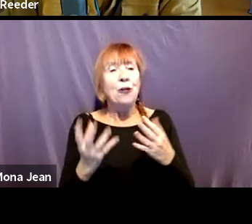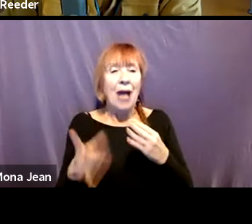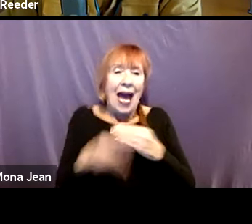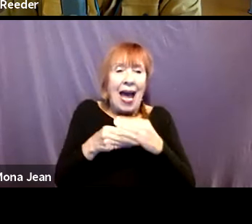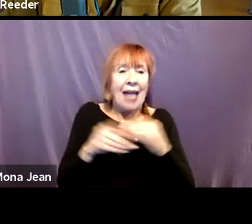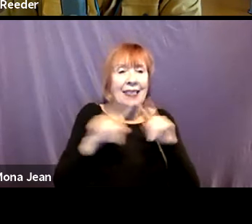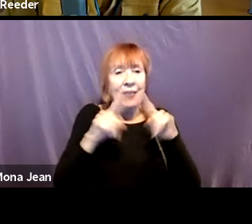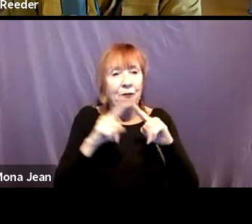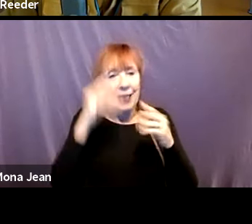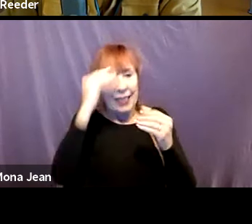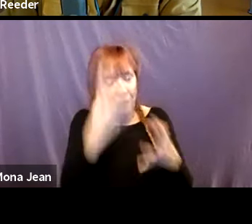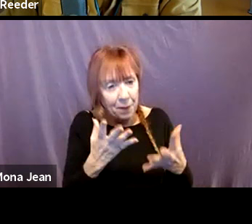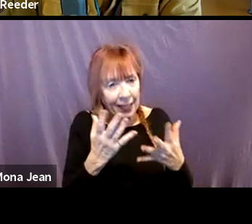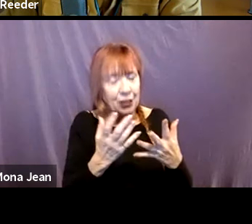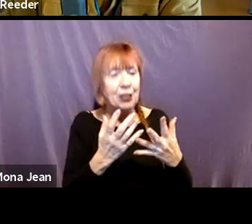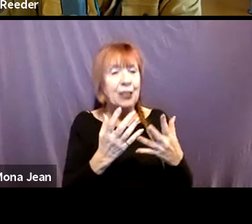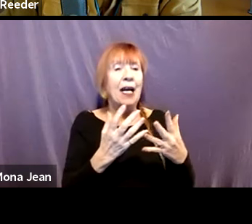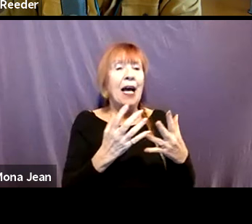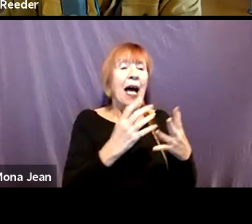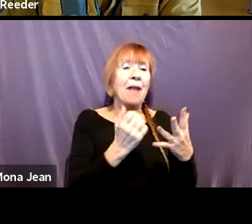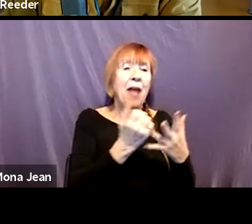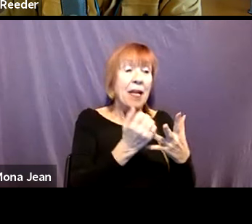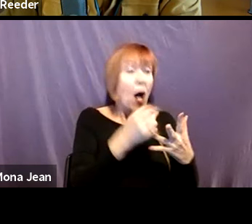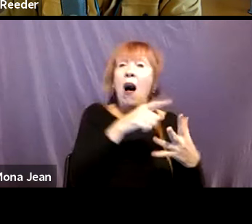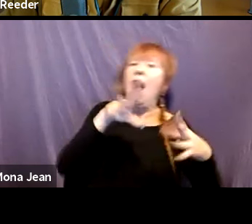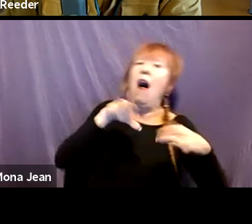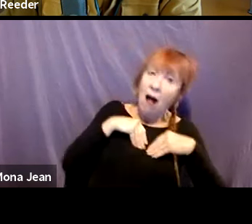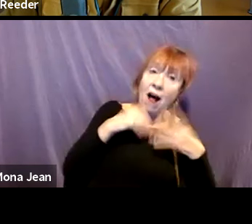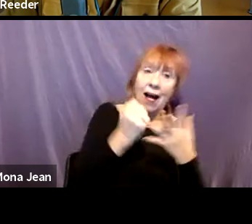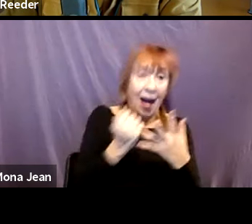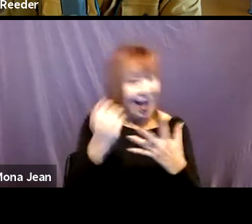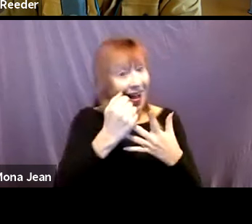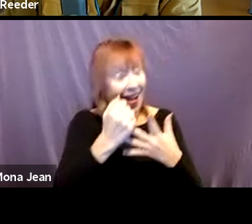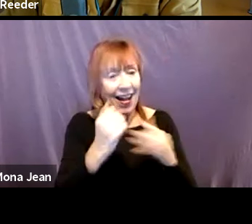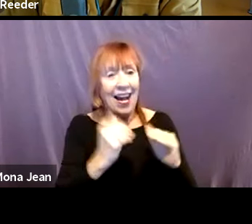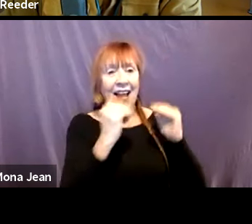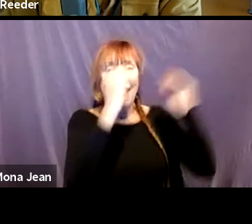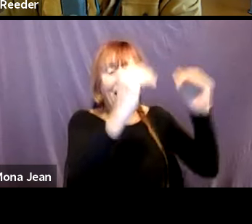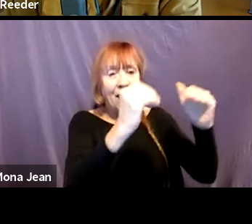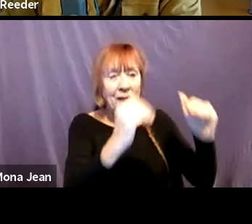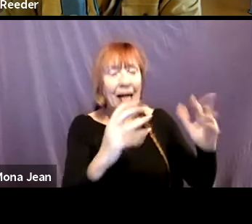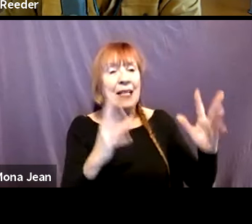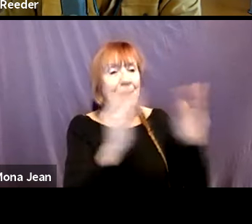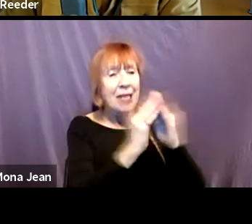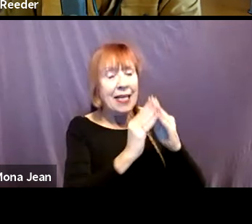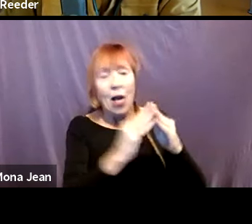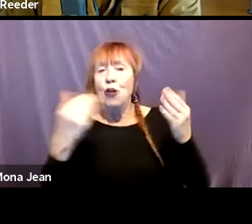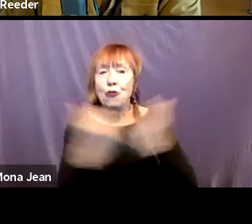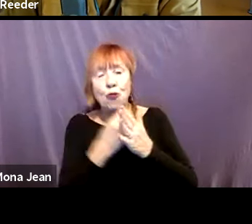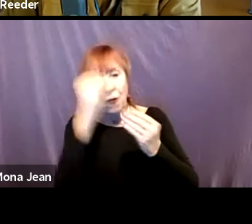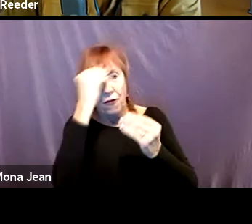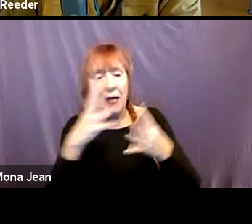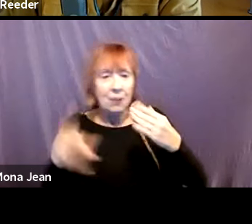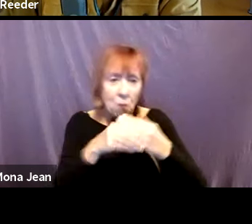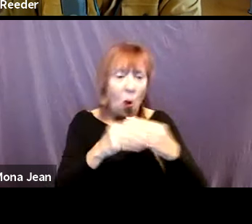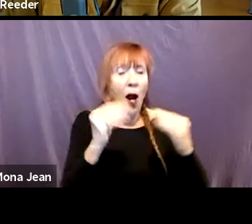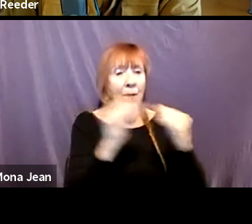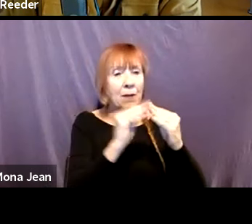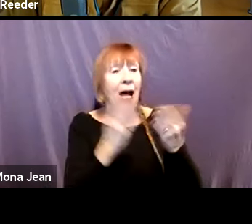and sometimes we, as writers, just focus on the final boss, and we just wanna cram that through. And so in the pitch,